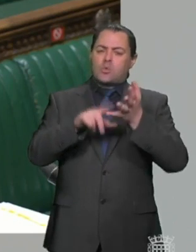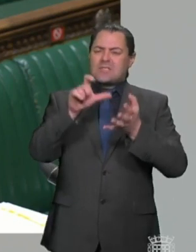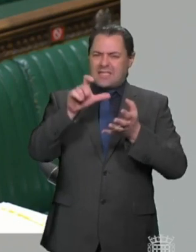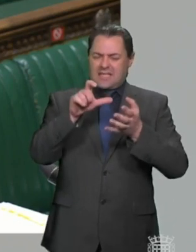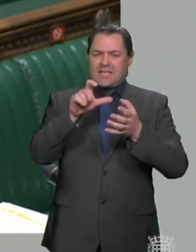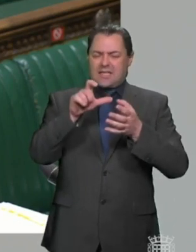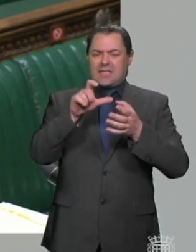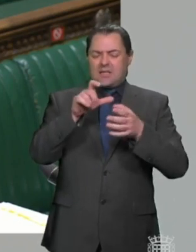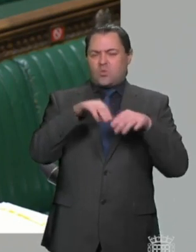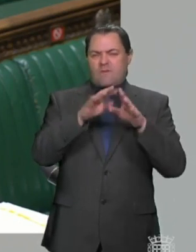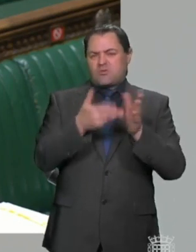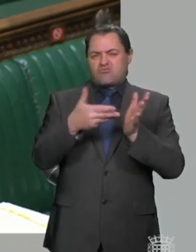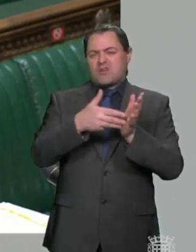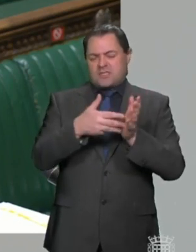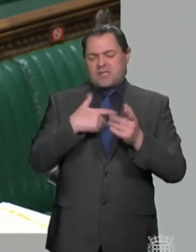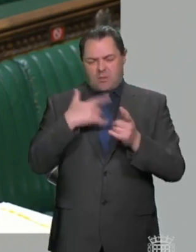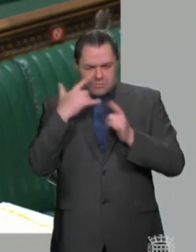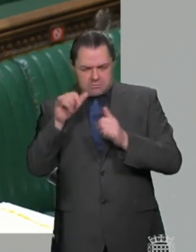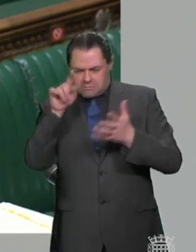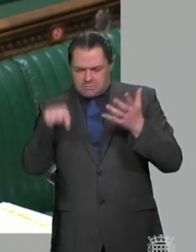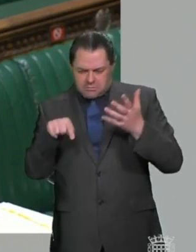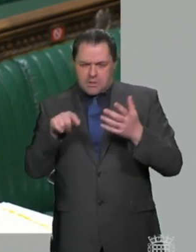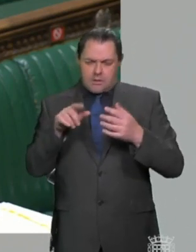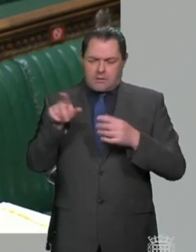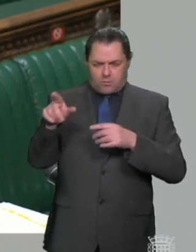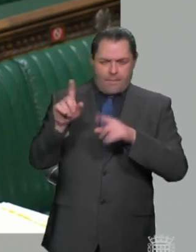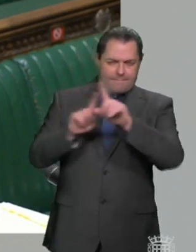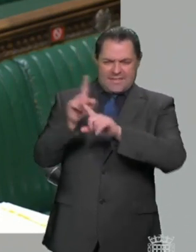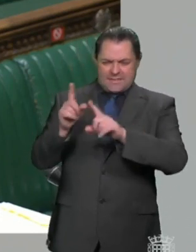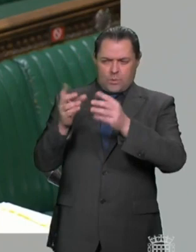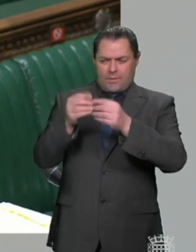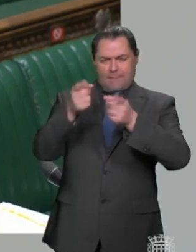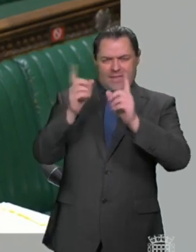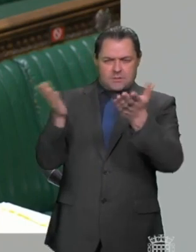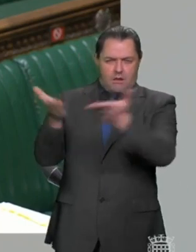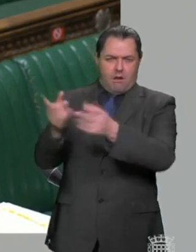universal credit, and I will make sure that he has a meeting with the relevant Minister, who will set